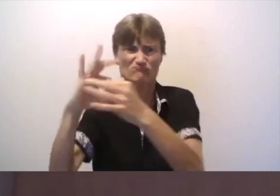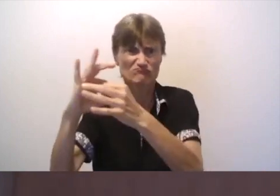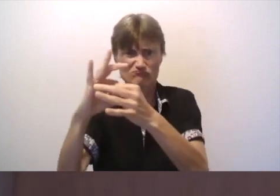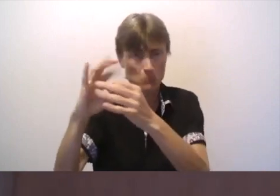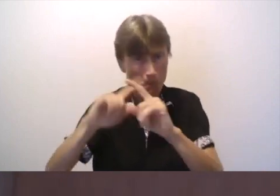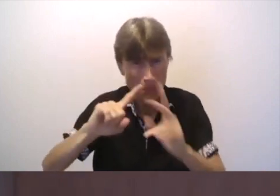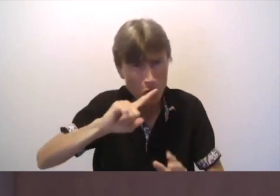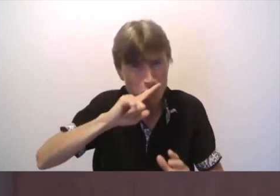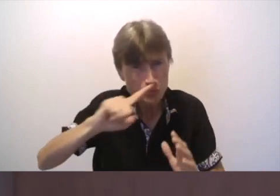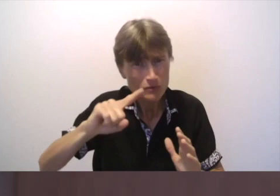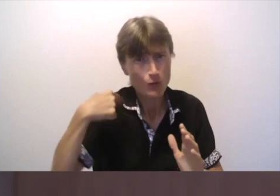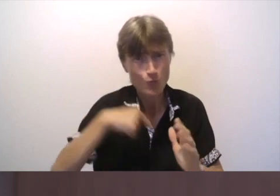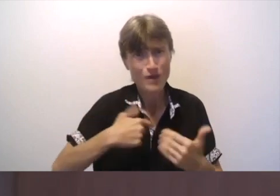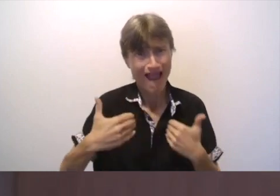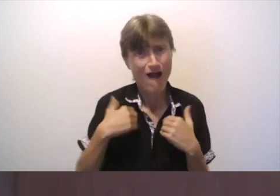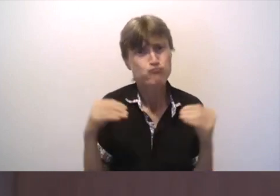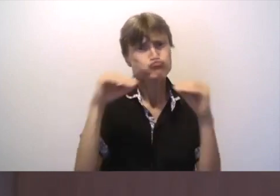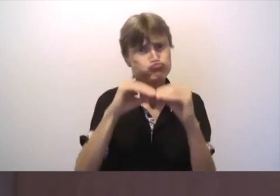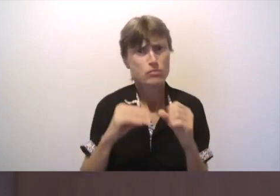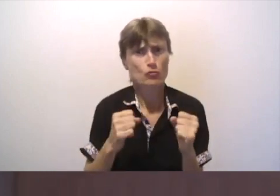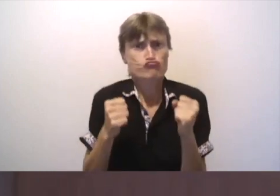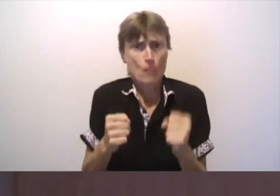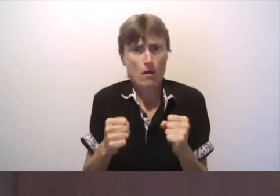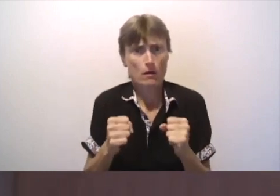in solidarity in combining our forces and amplifying